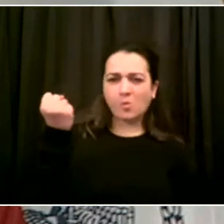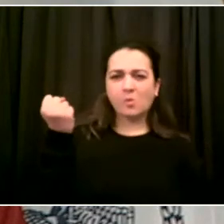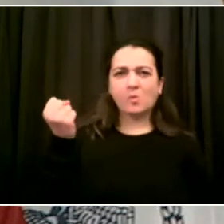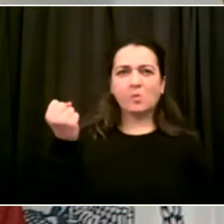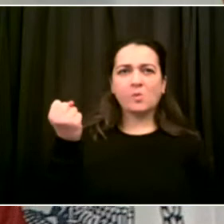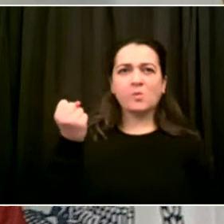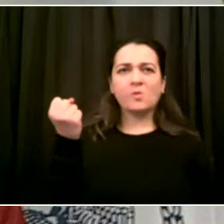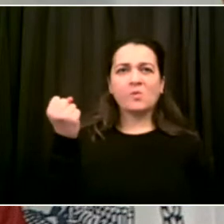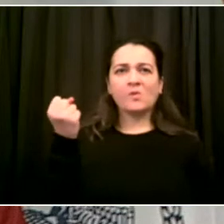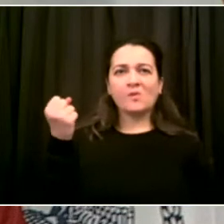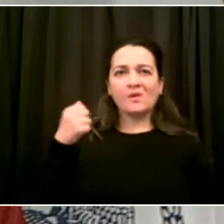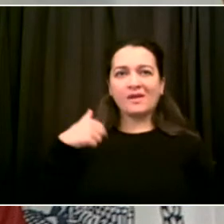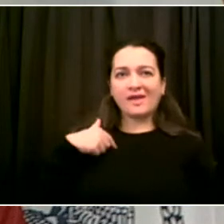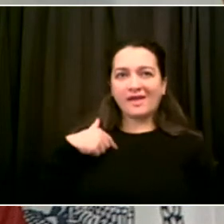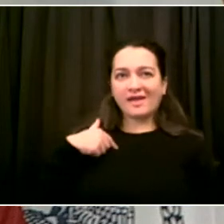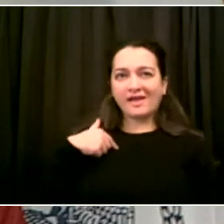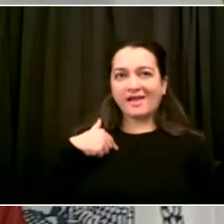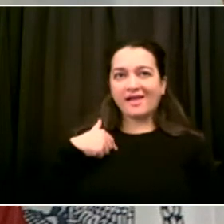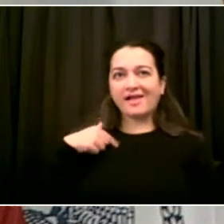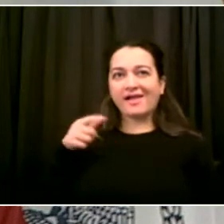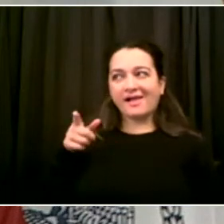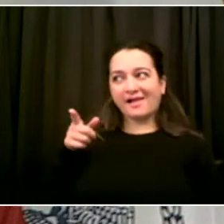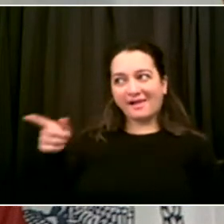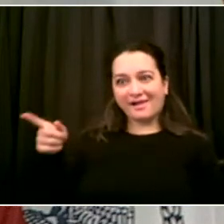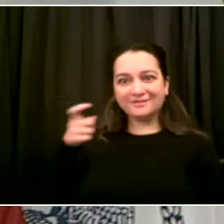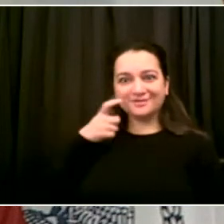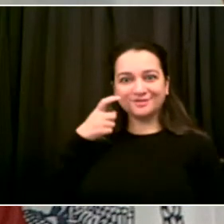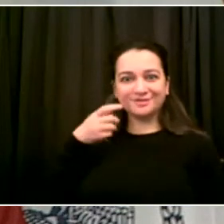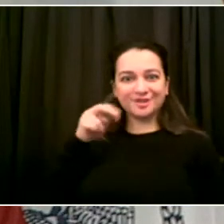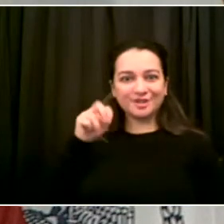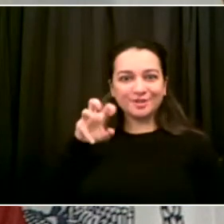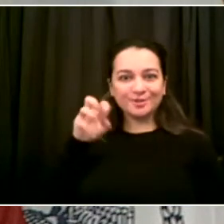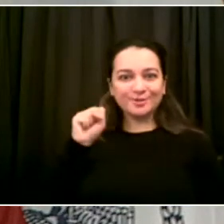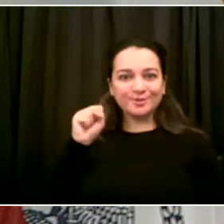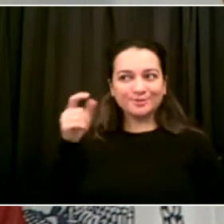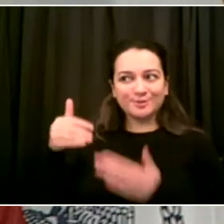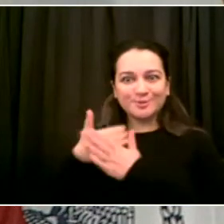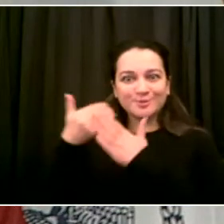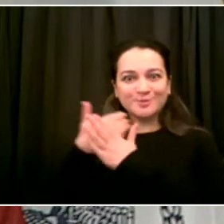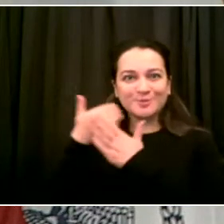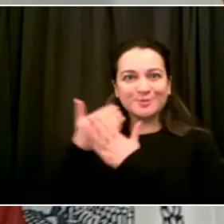YOU. RIRICH, I'M GOING TO INTEERURPPT YOU IF